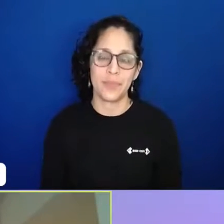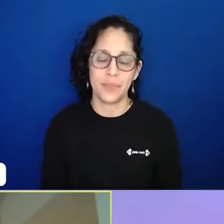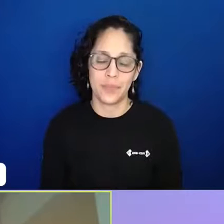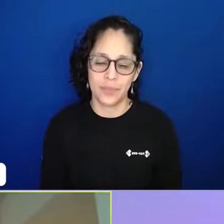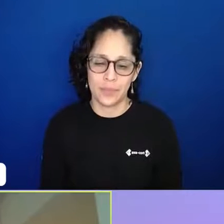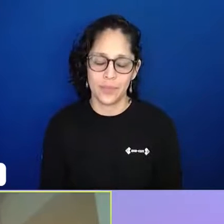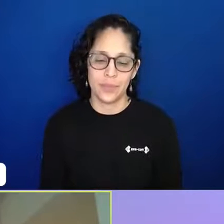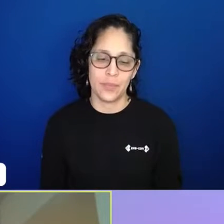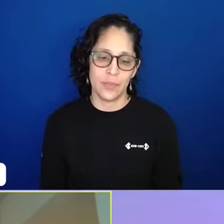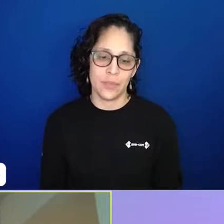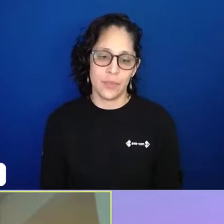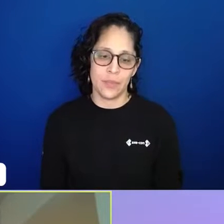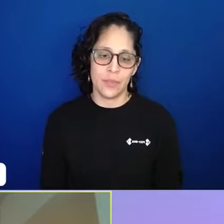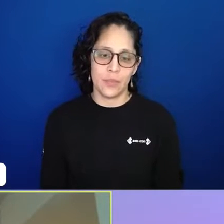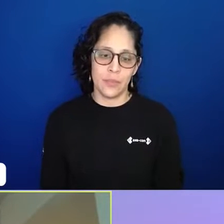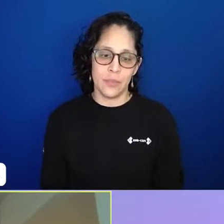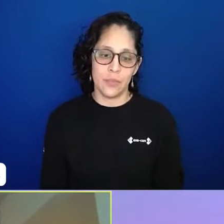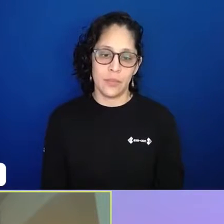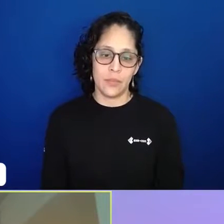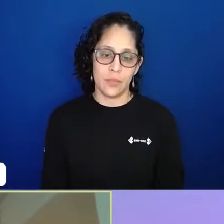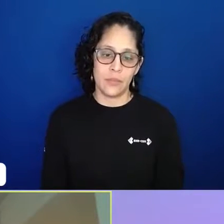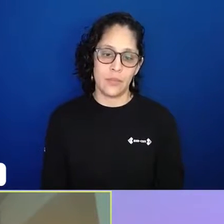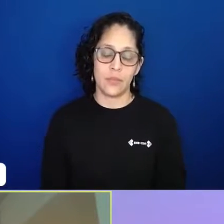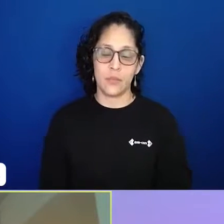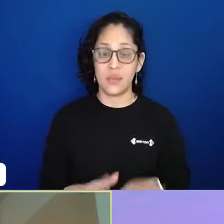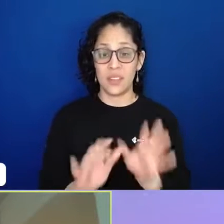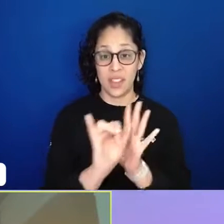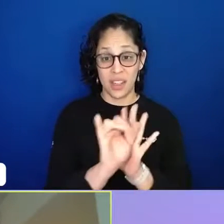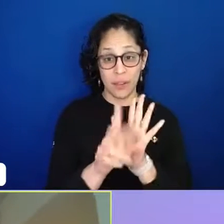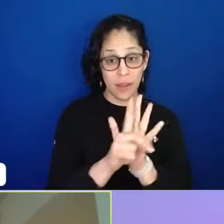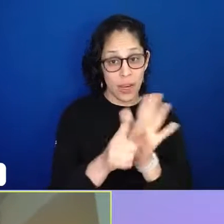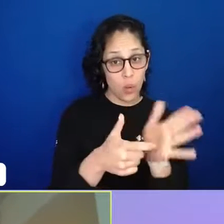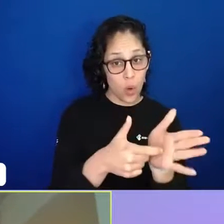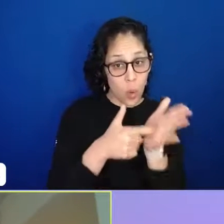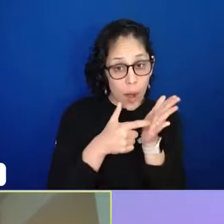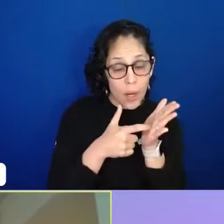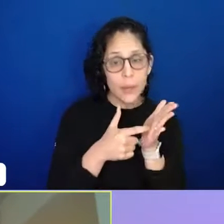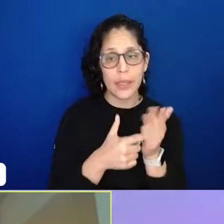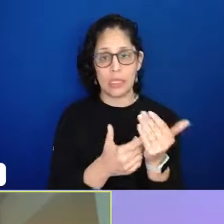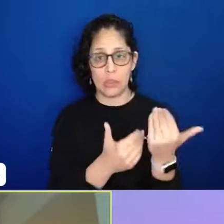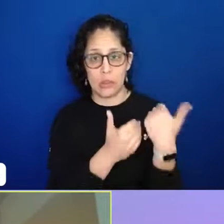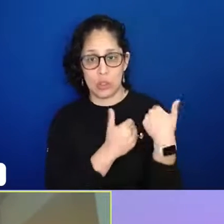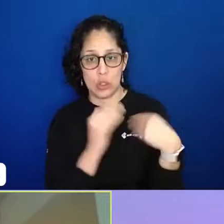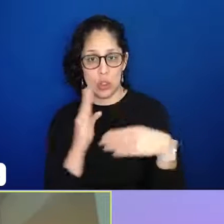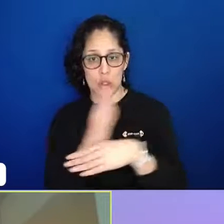[Amanda Fierro] Awesome, thank you. Our next question